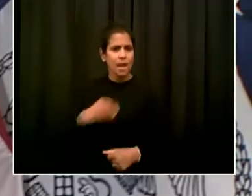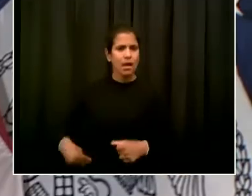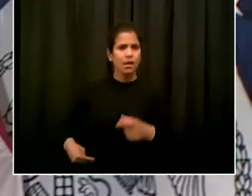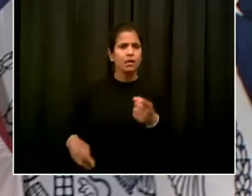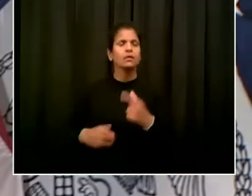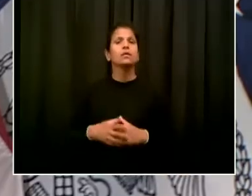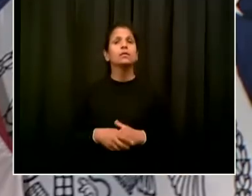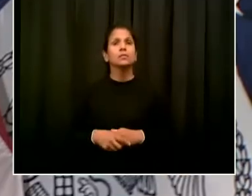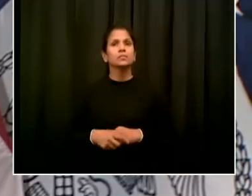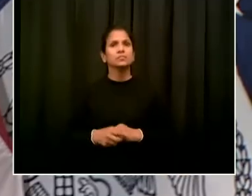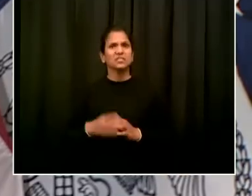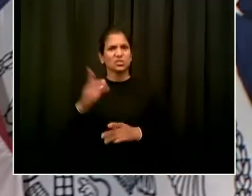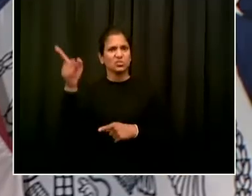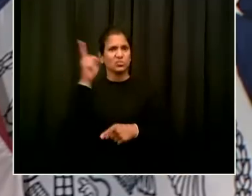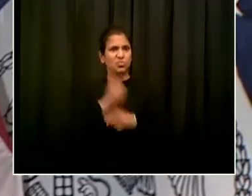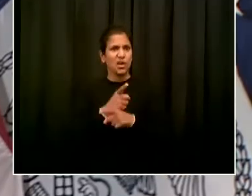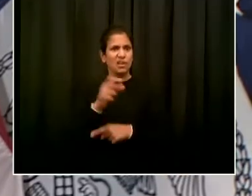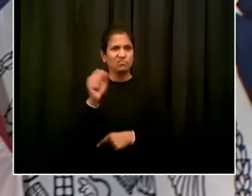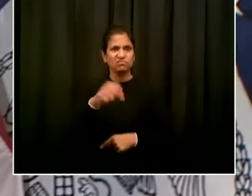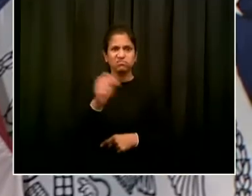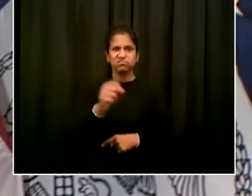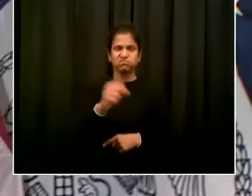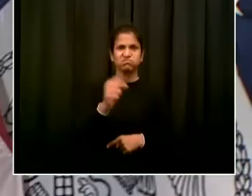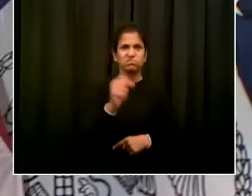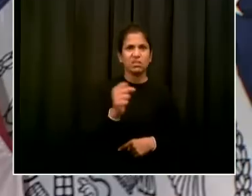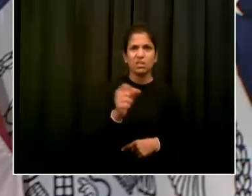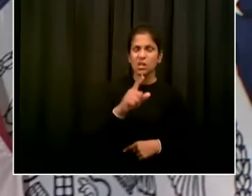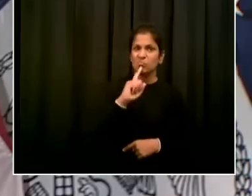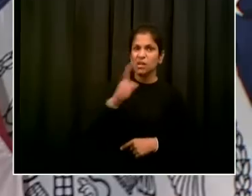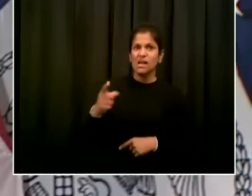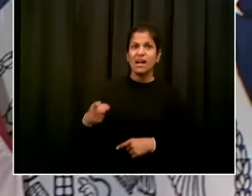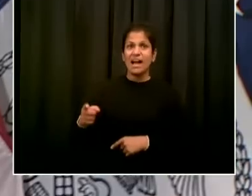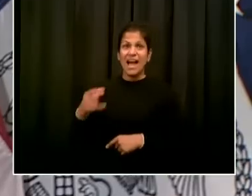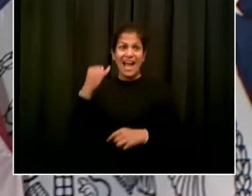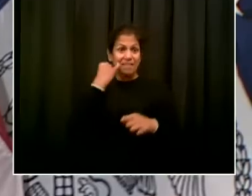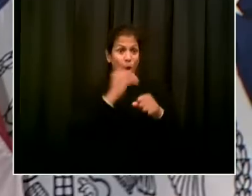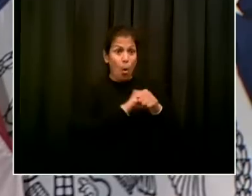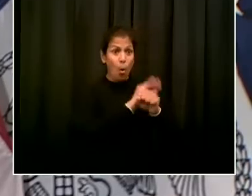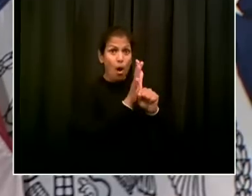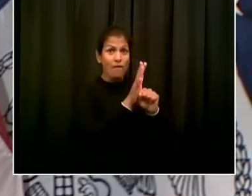LETTING THIS DISEASE REASSERTS, THAT EVERYONENE WILL BE DEVOTED TO KEEPING IT AT BAY.